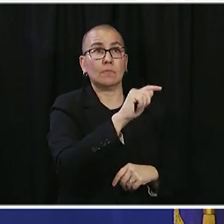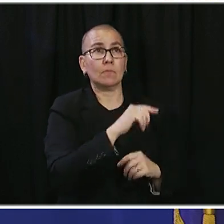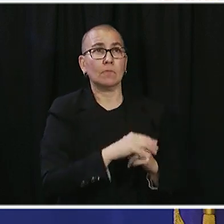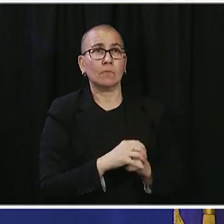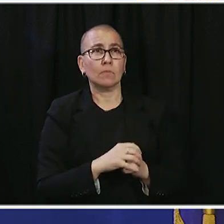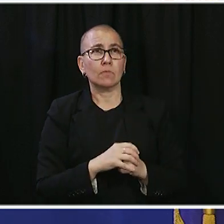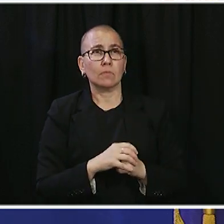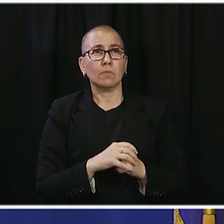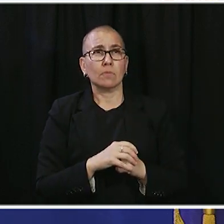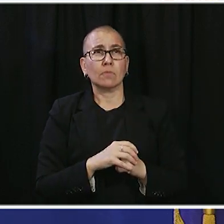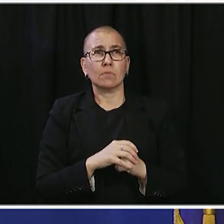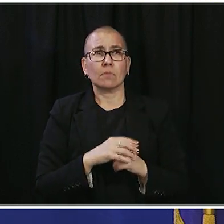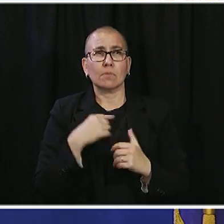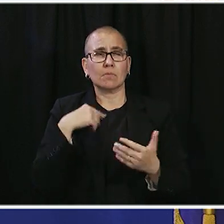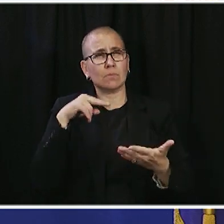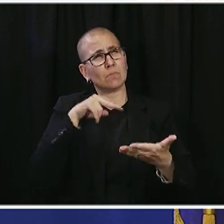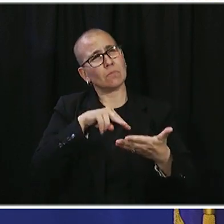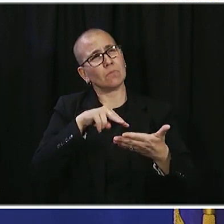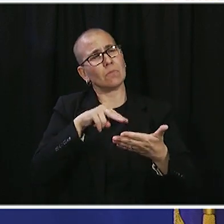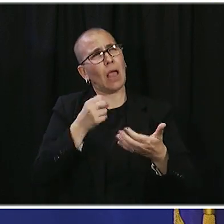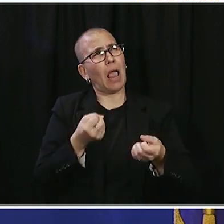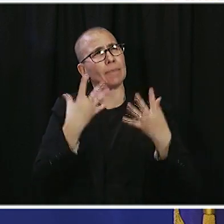LOOKING FOR MY NOTES HERE. HOW MANY HAVE WE DONE?